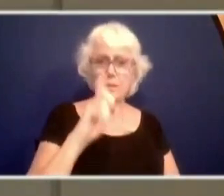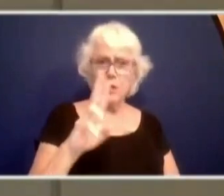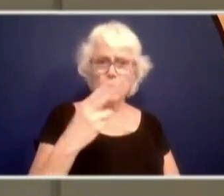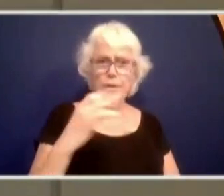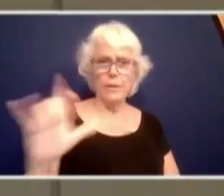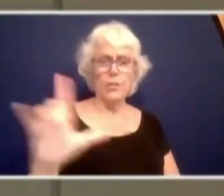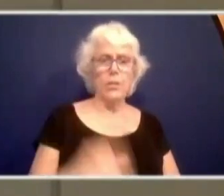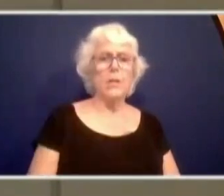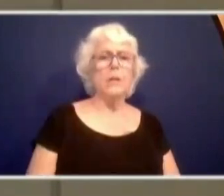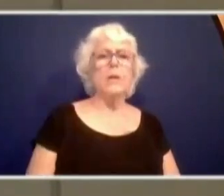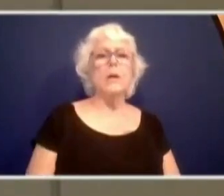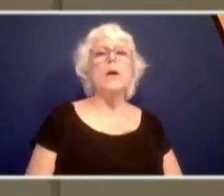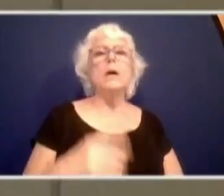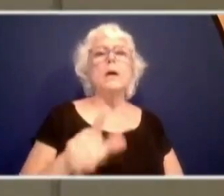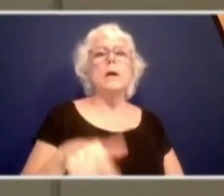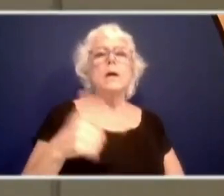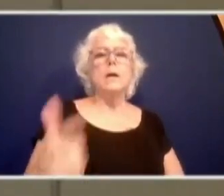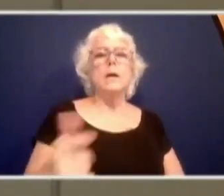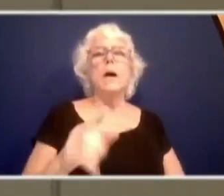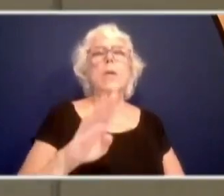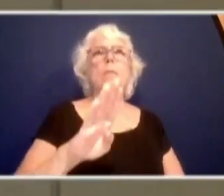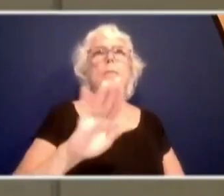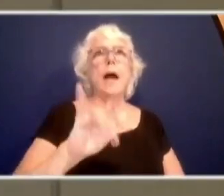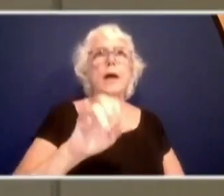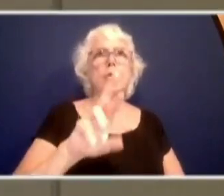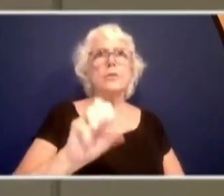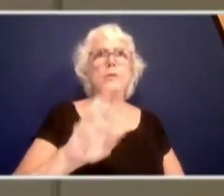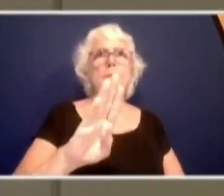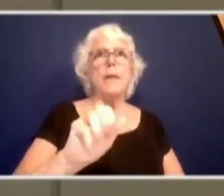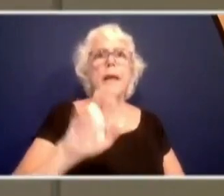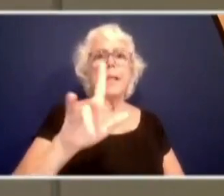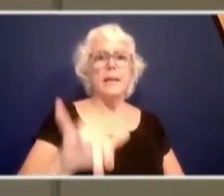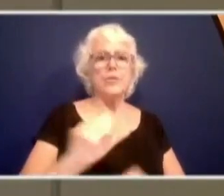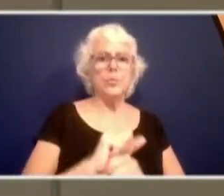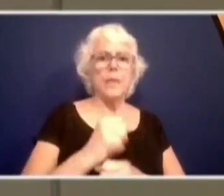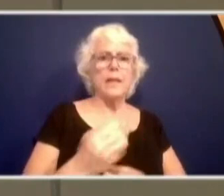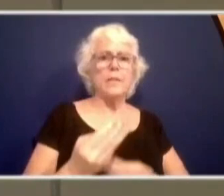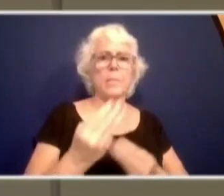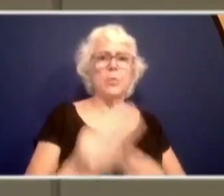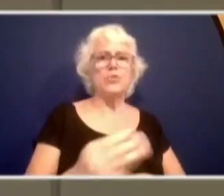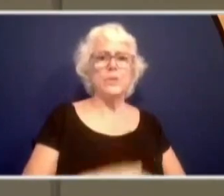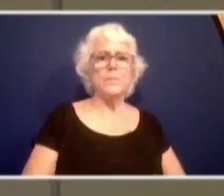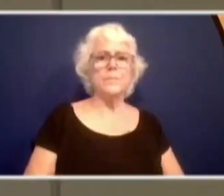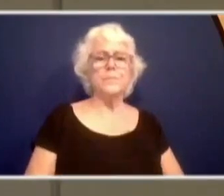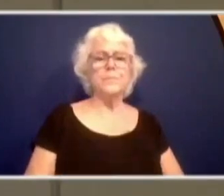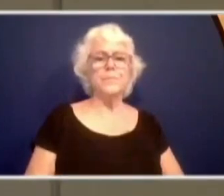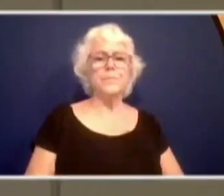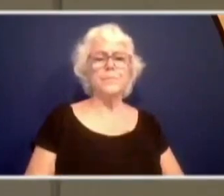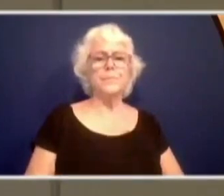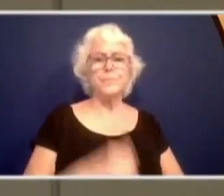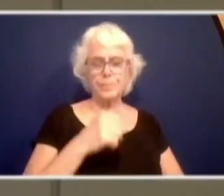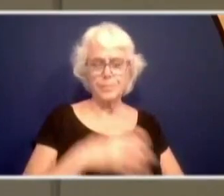I turned to board members Bailey to make this motion. Madam Chair, I move to approve the